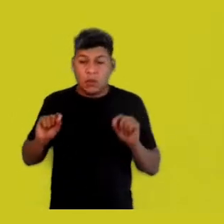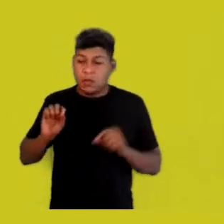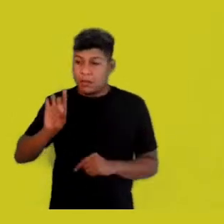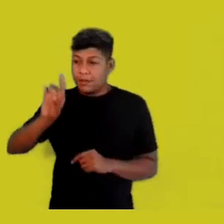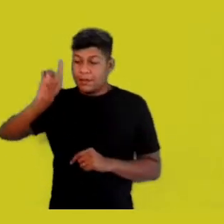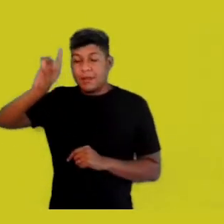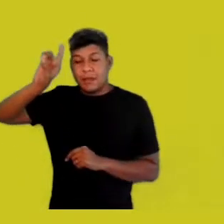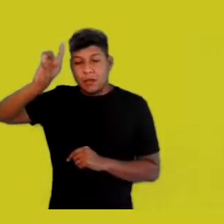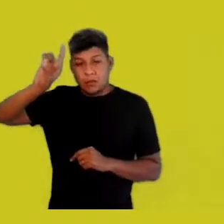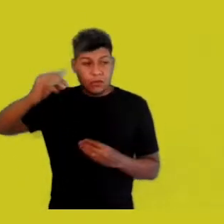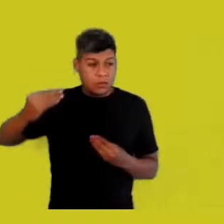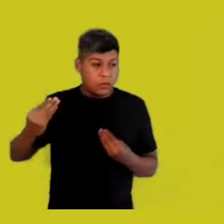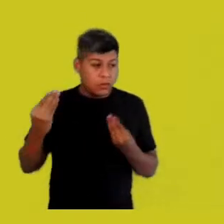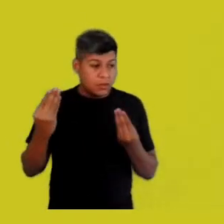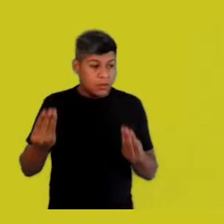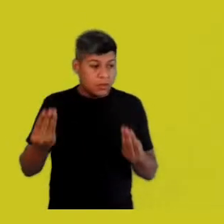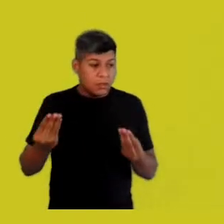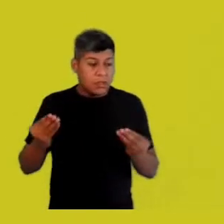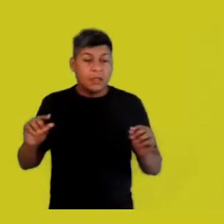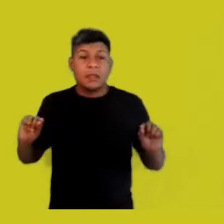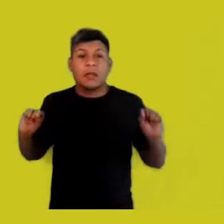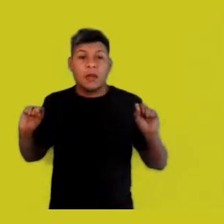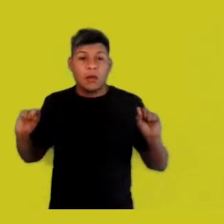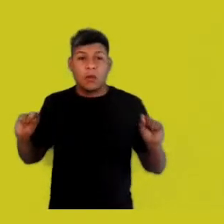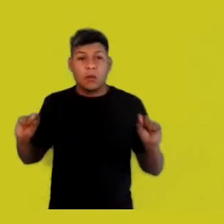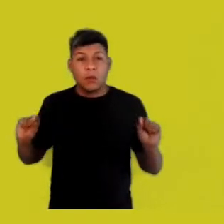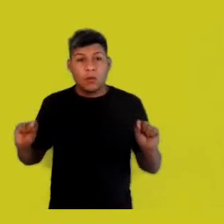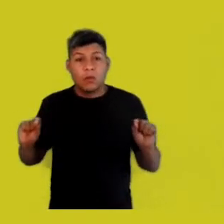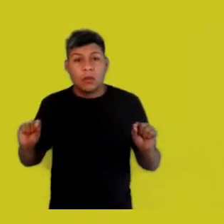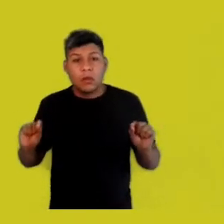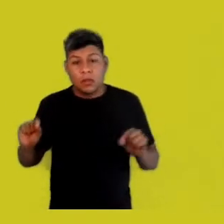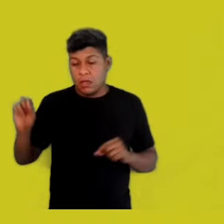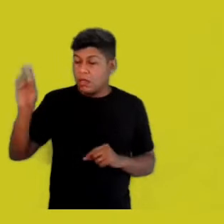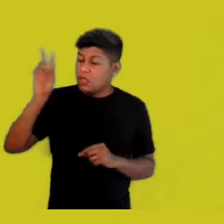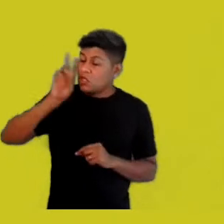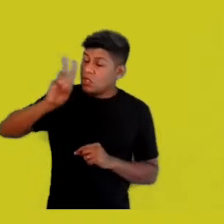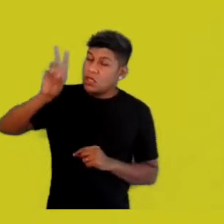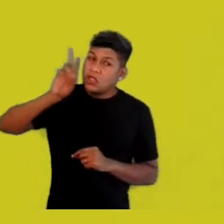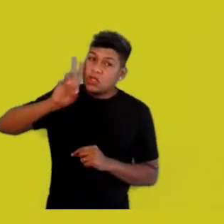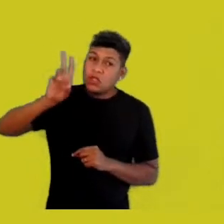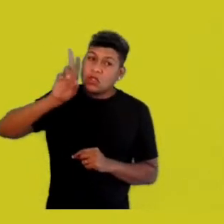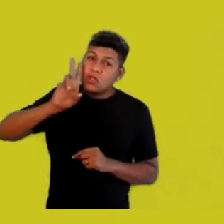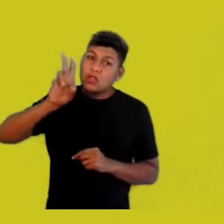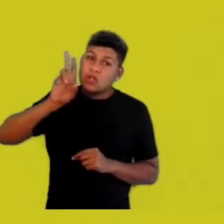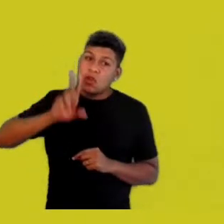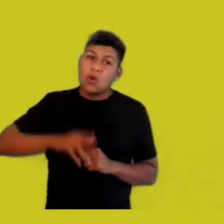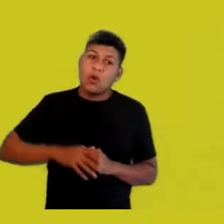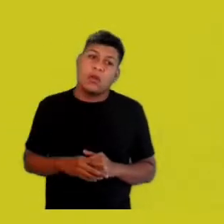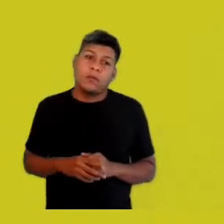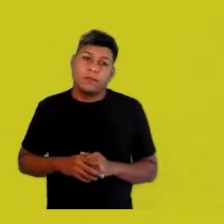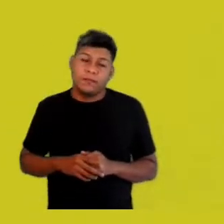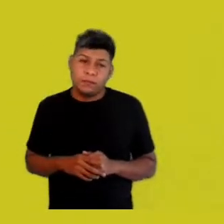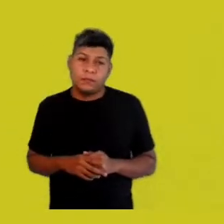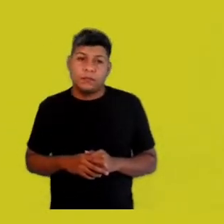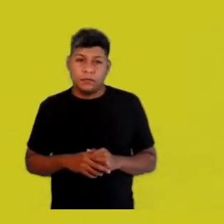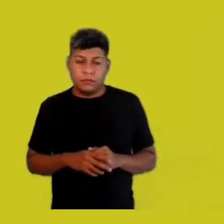that he offers us, in this story, which becomes hegemonic,